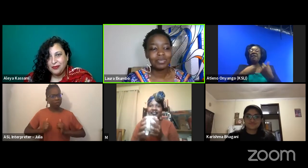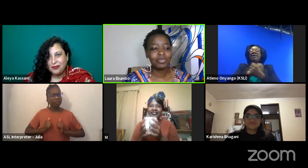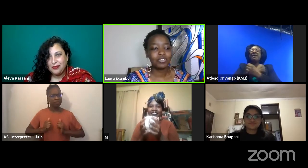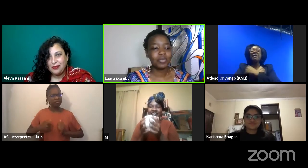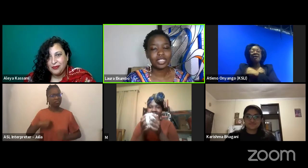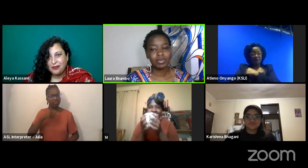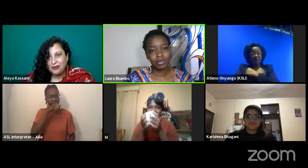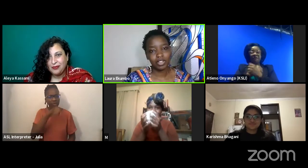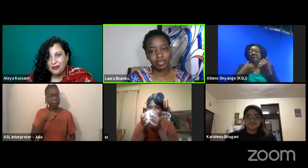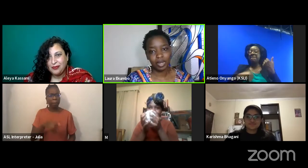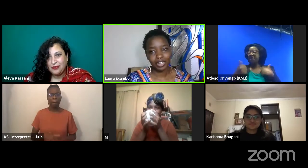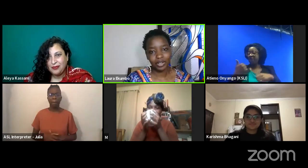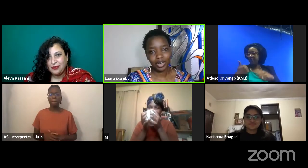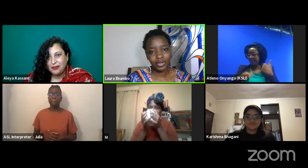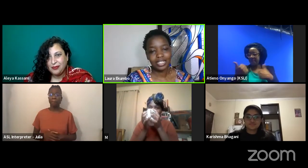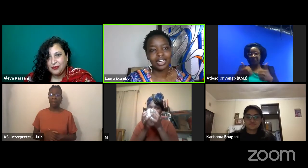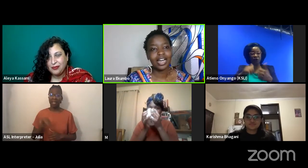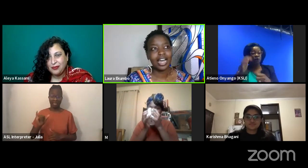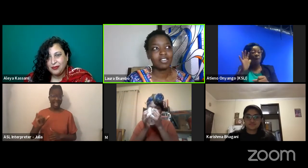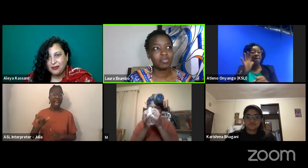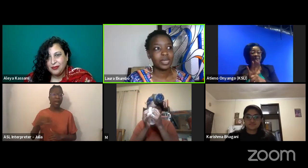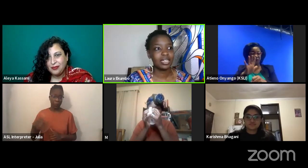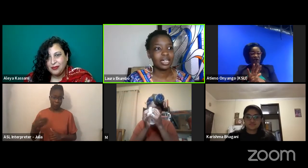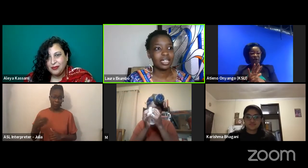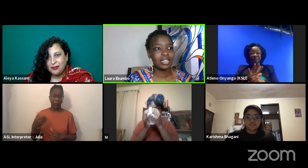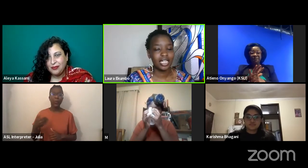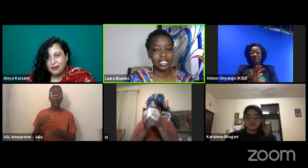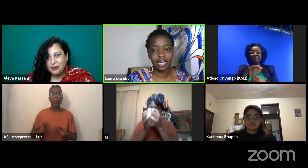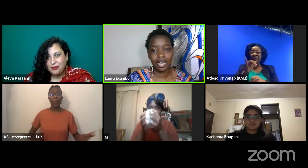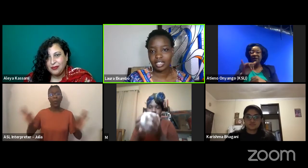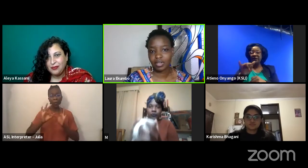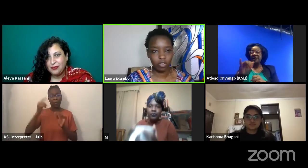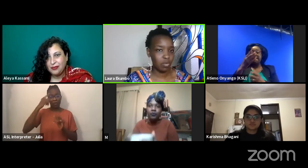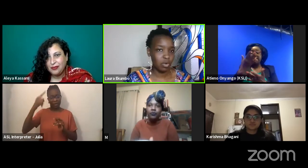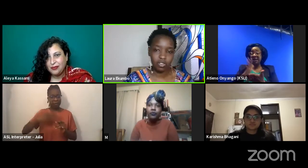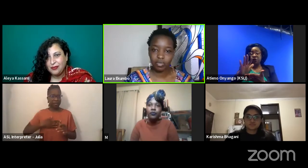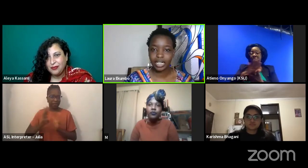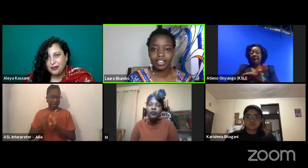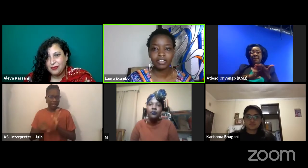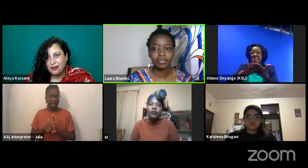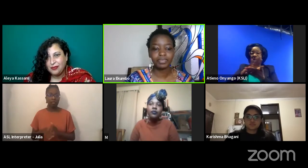and performing is a big part of my background. I've been a theater actor for most of my life